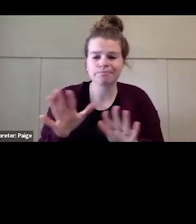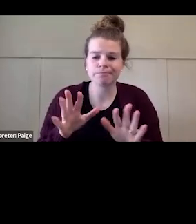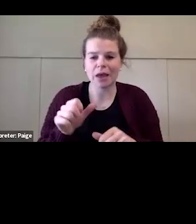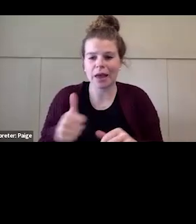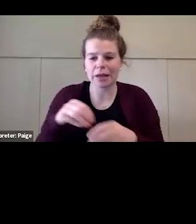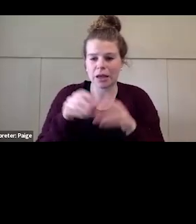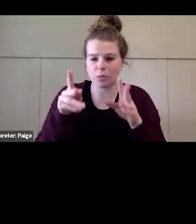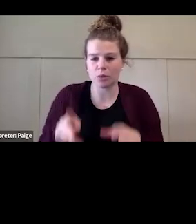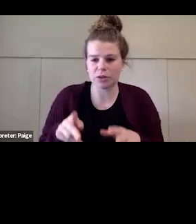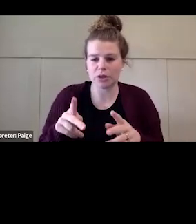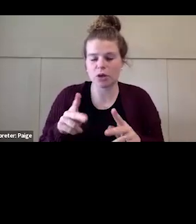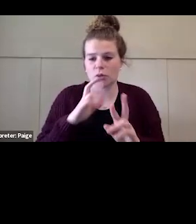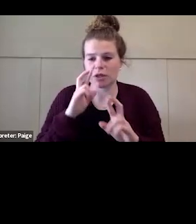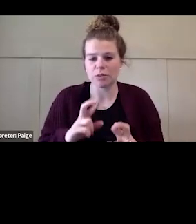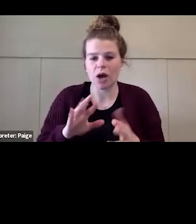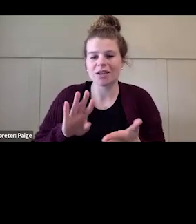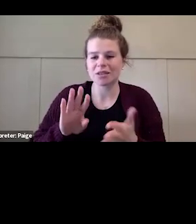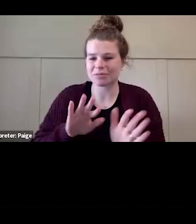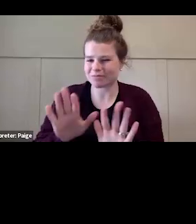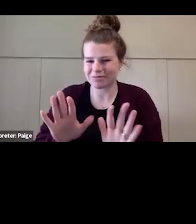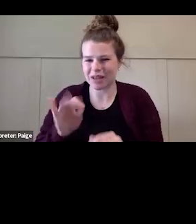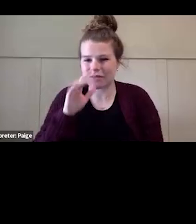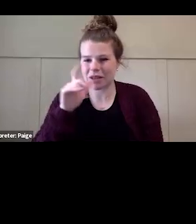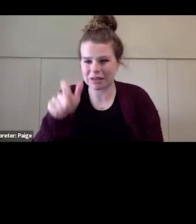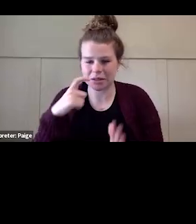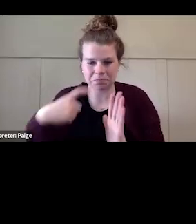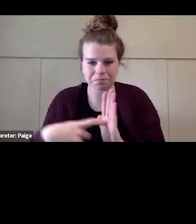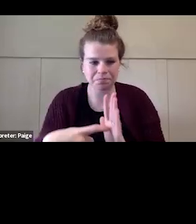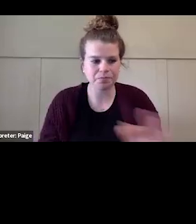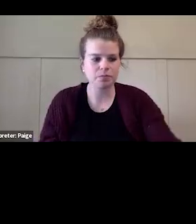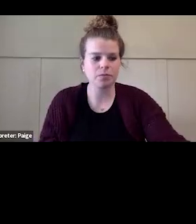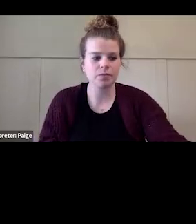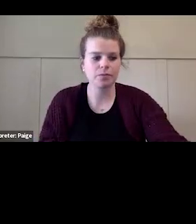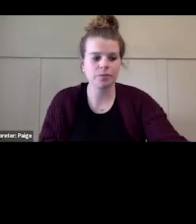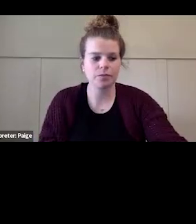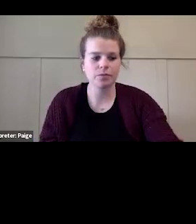if that's not what's needed in the moment. An example I always give for this is,